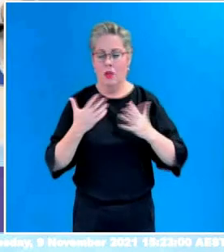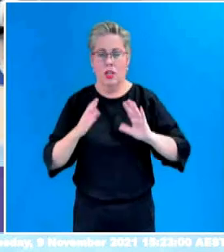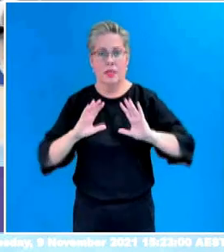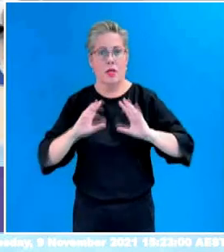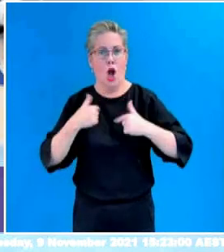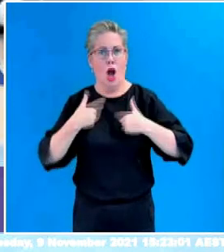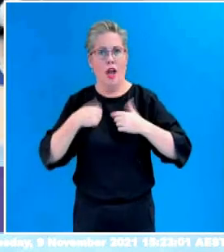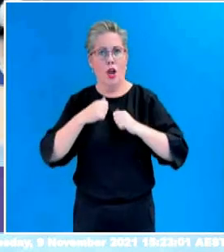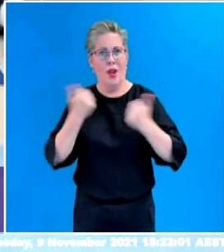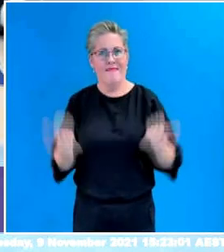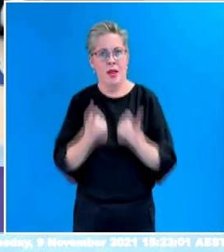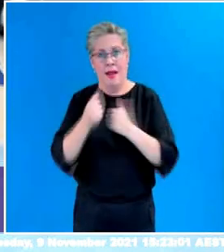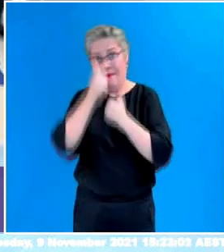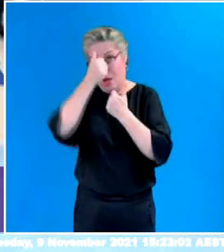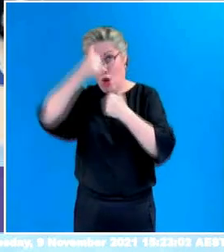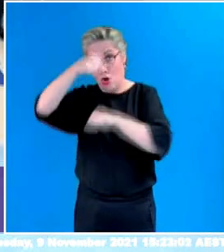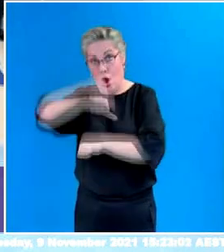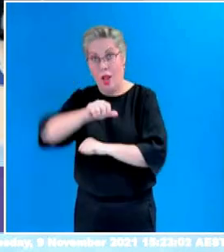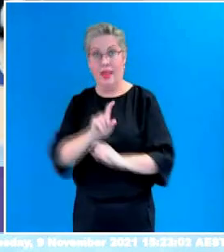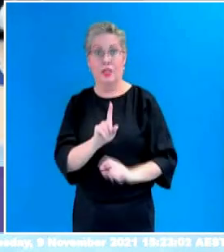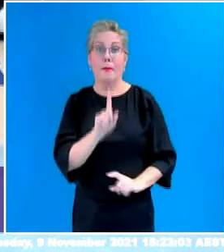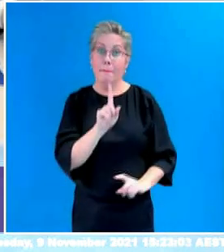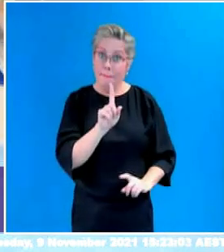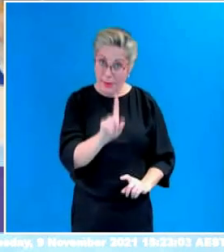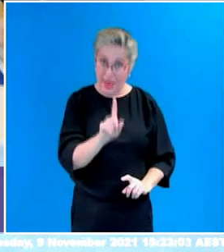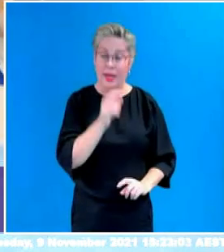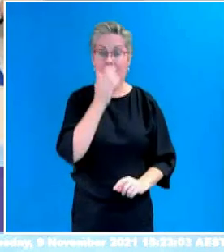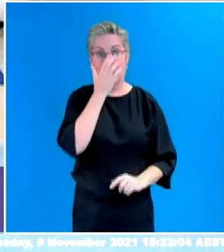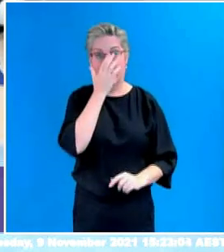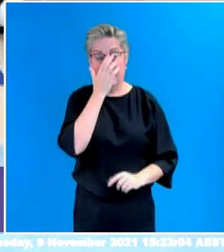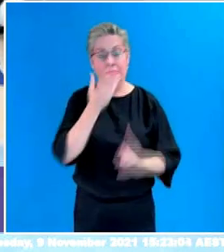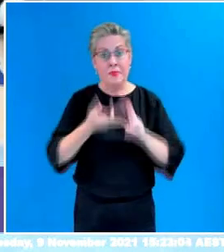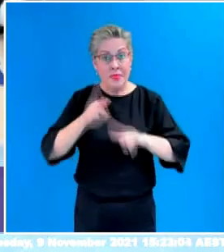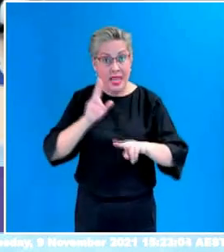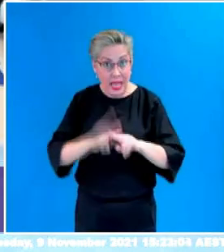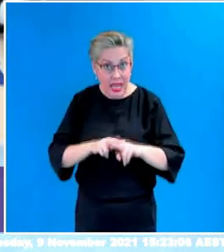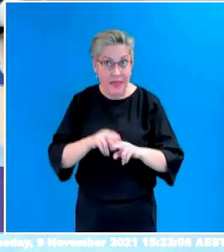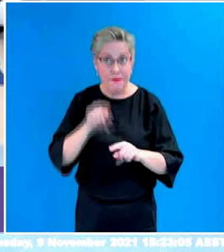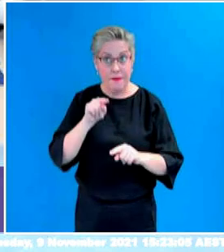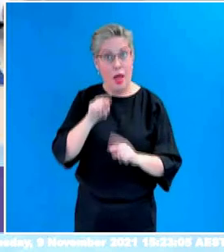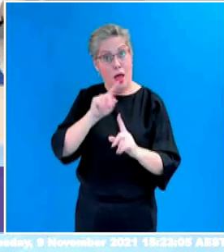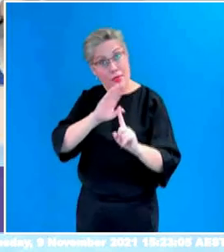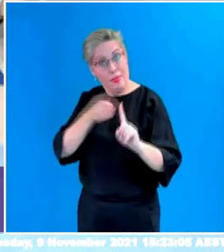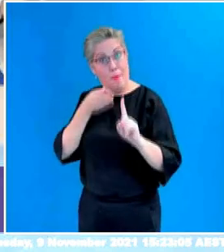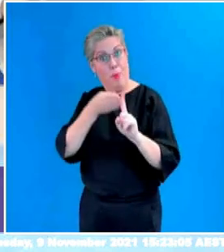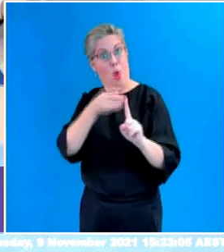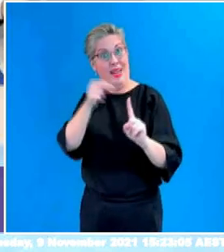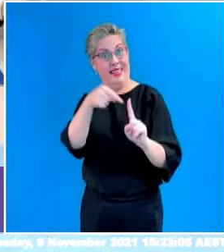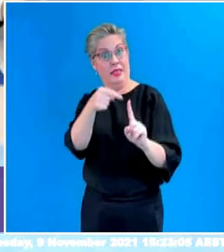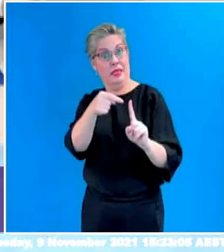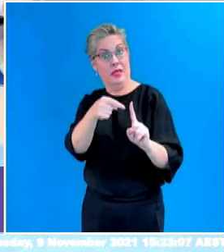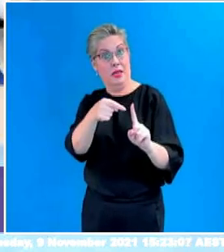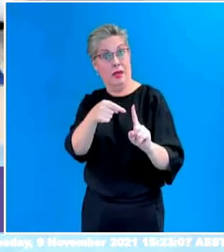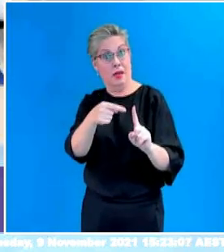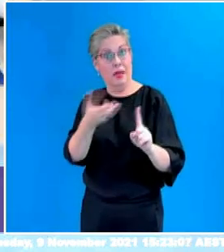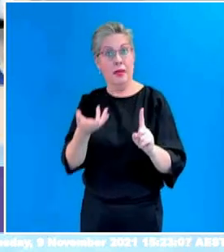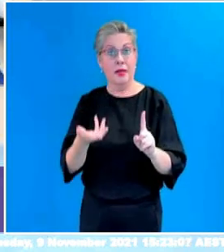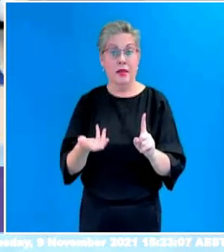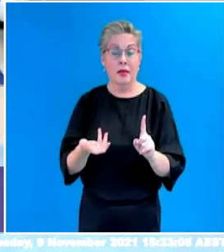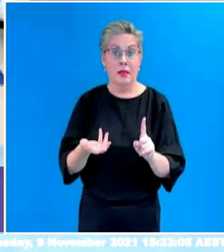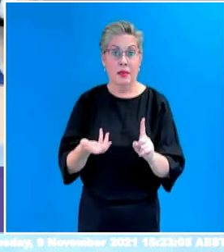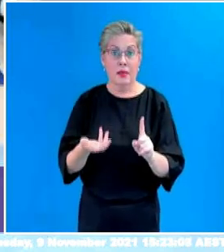I think that if the point is to say that, for example --- and I think this